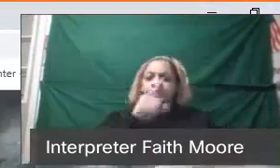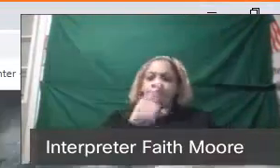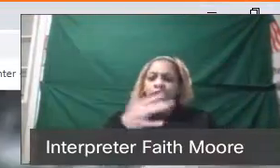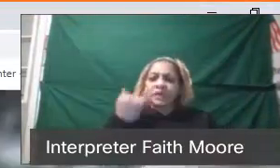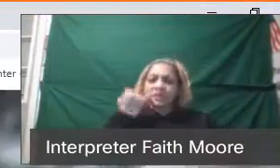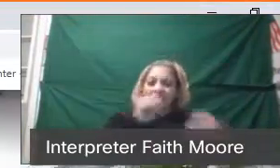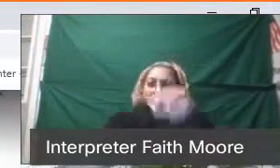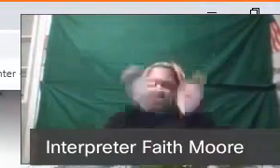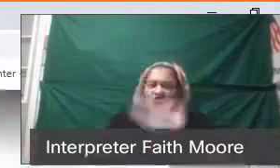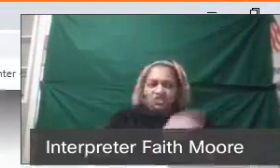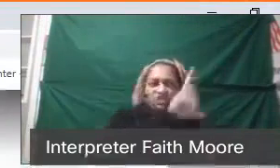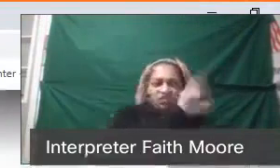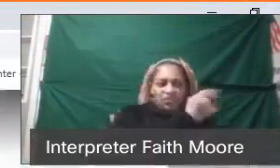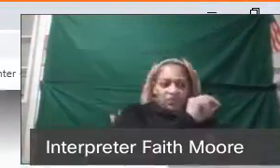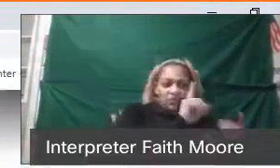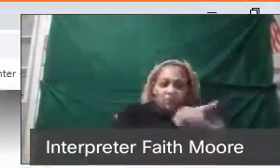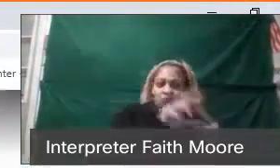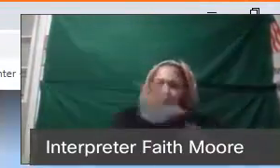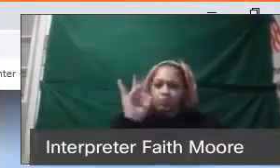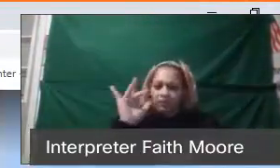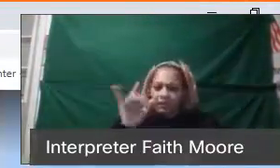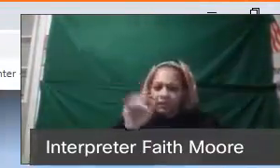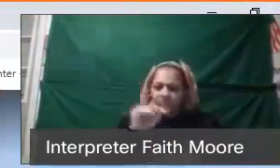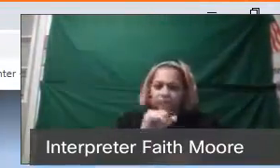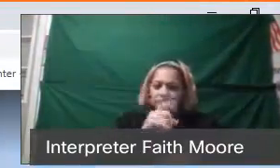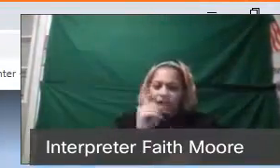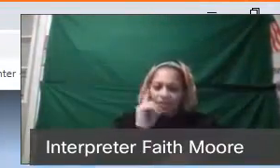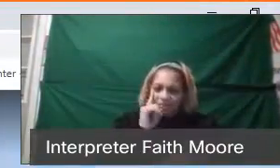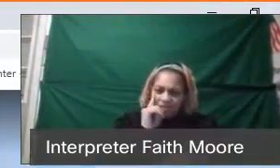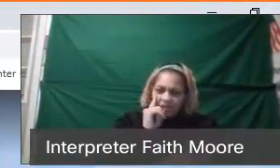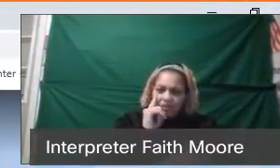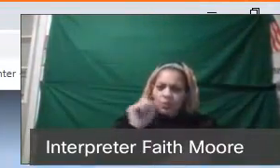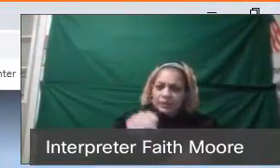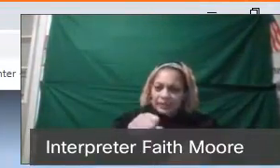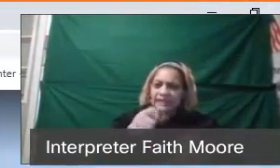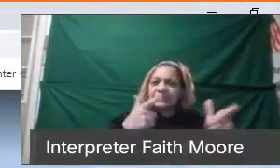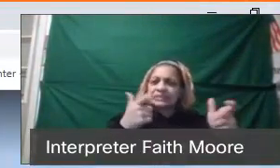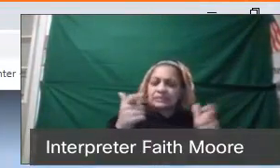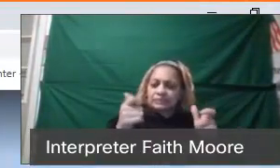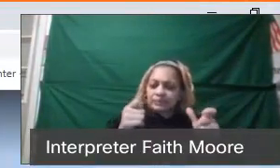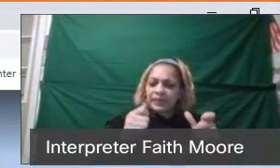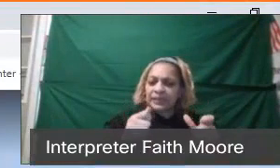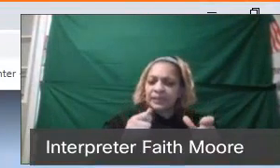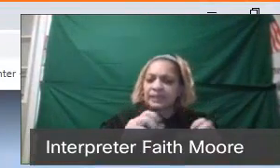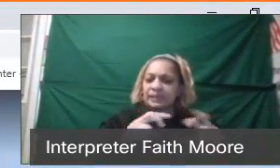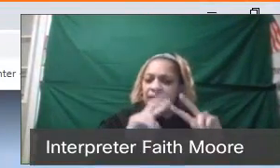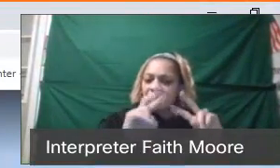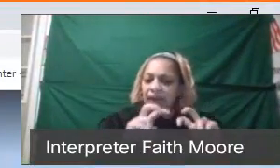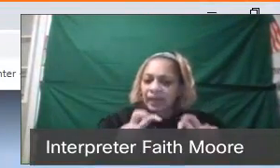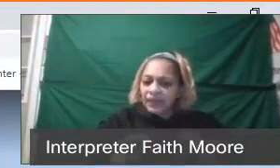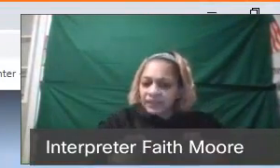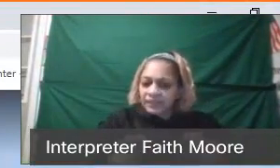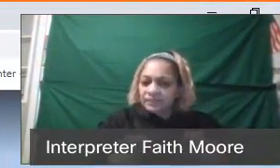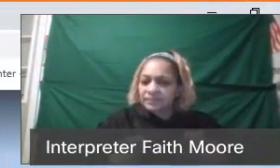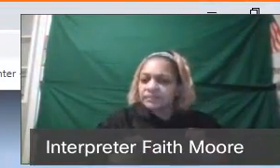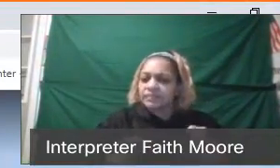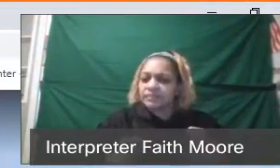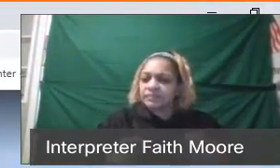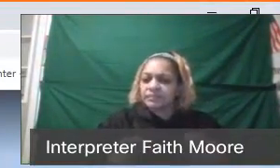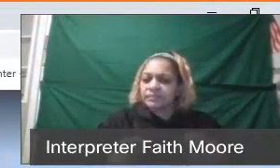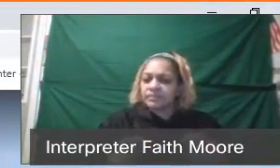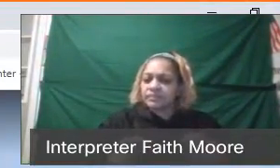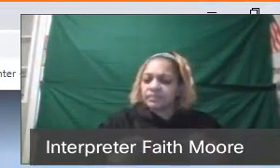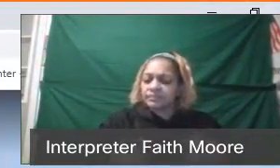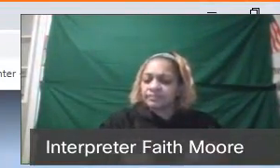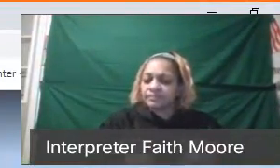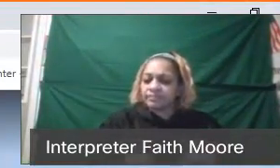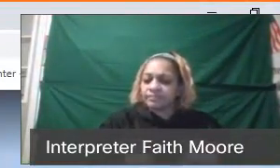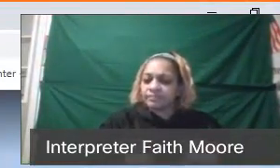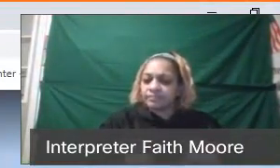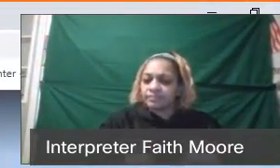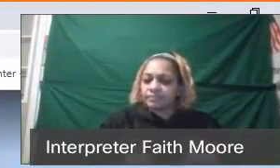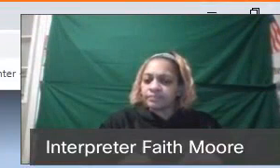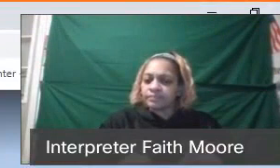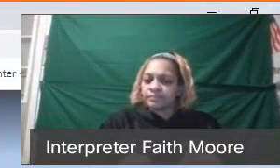Part autobody complete we can do things today. So what's what's such high? Speed will be after the touch belt and also on Clara do we take in.